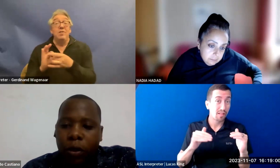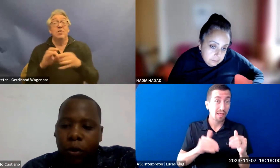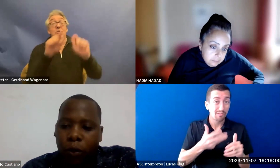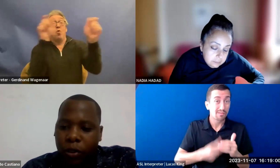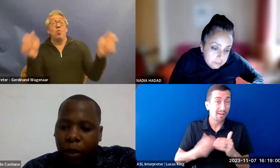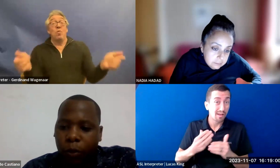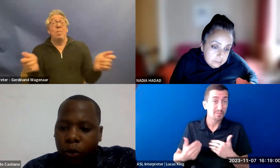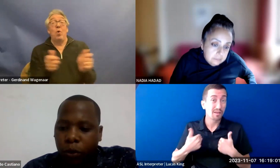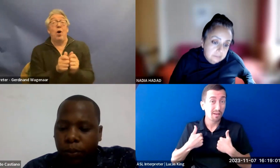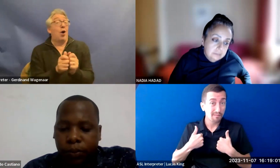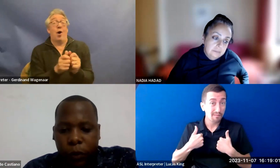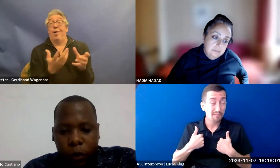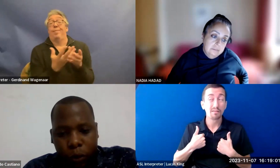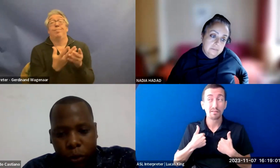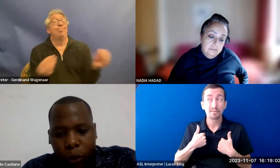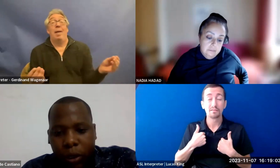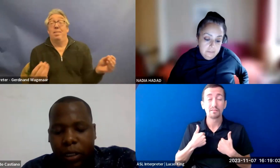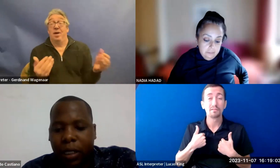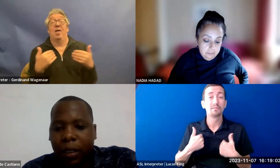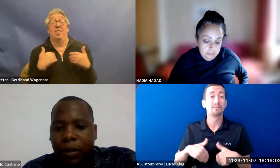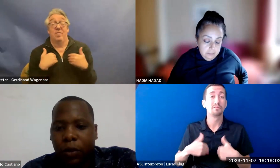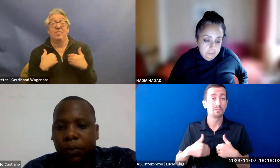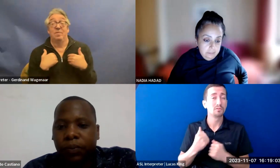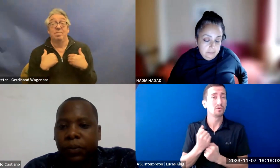and everyone was able to notice that.